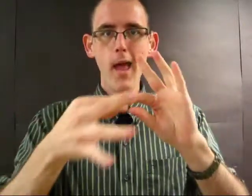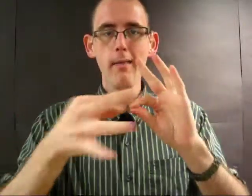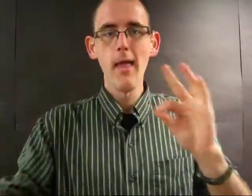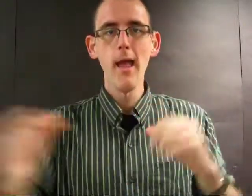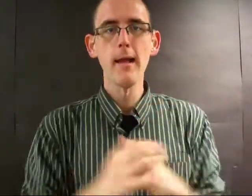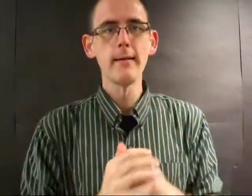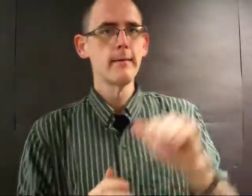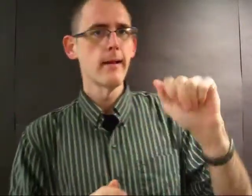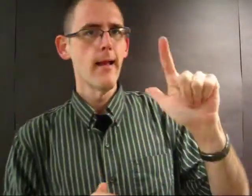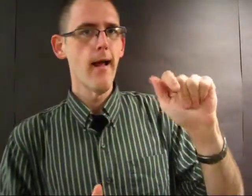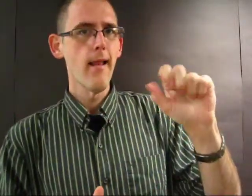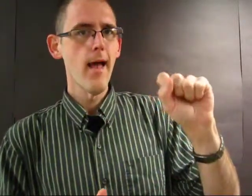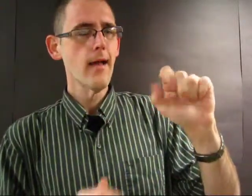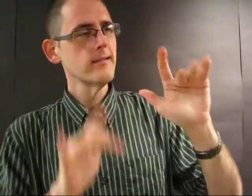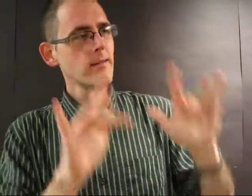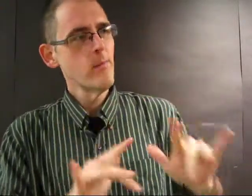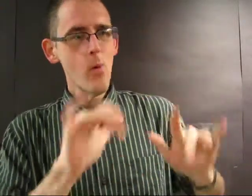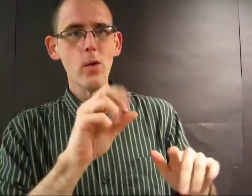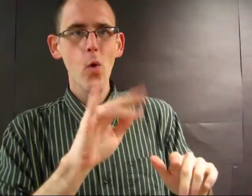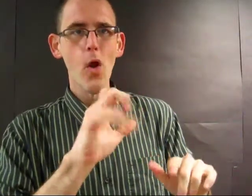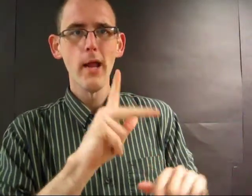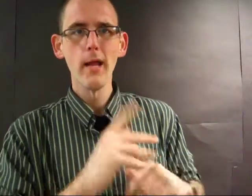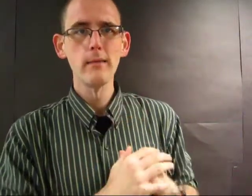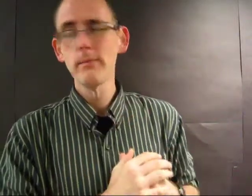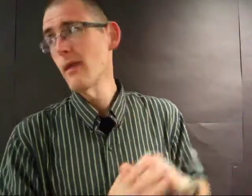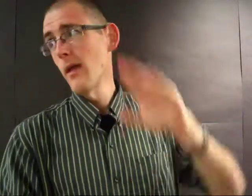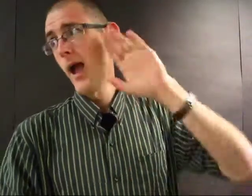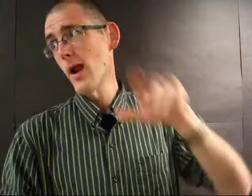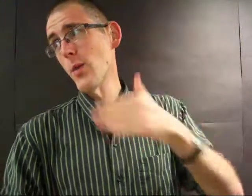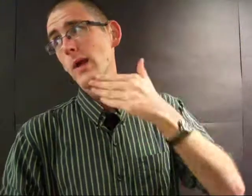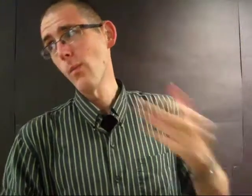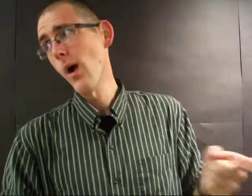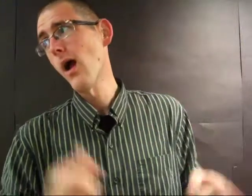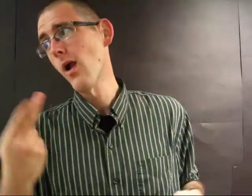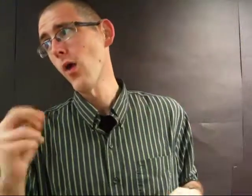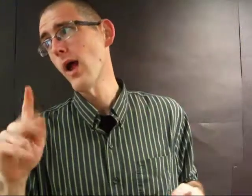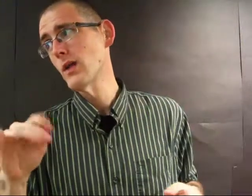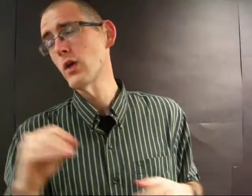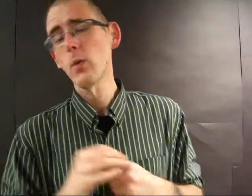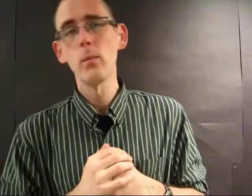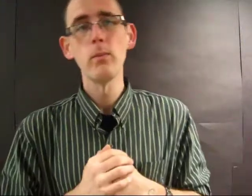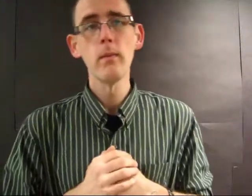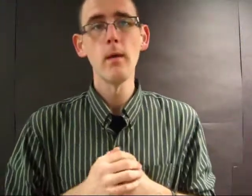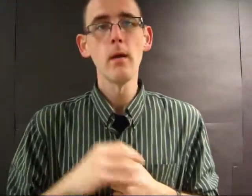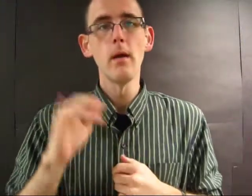"Alas, poor Yorick," all that?